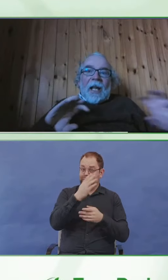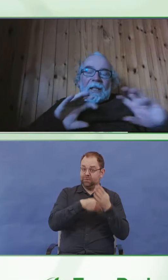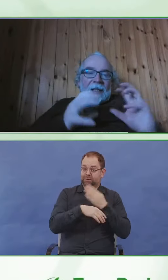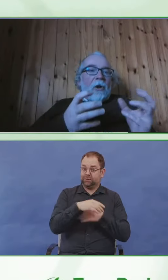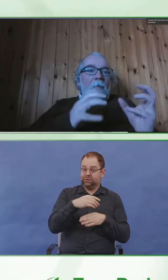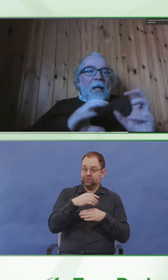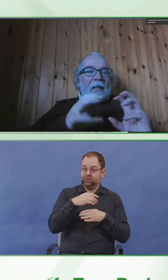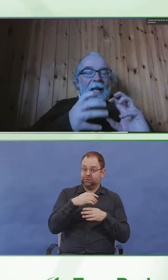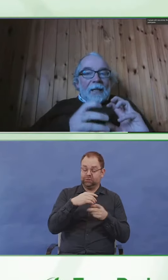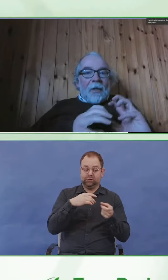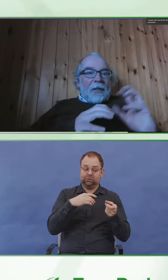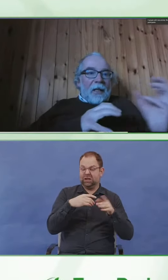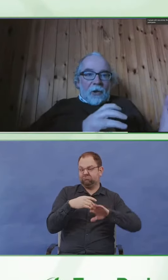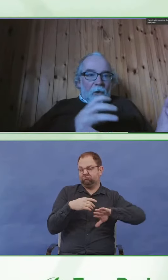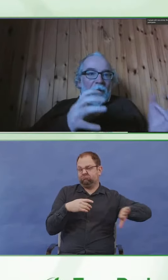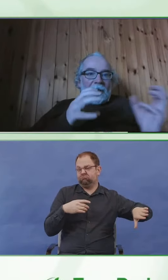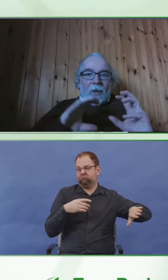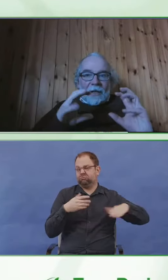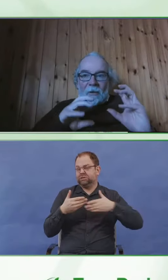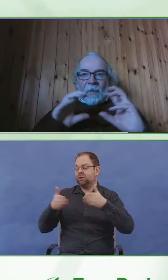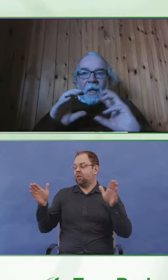And it has these complex elements that Sue has addressed.